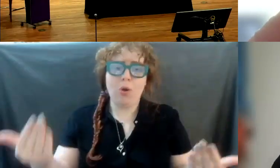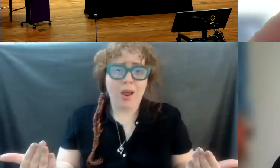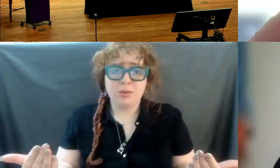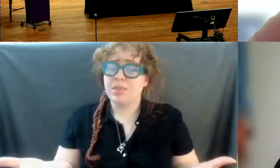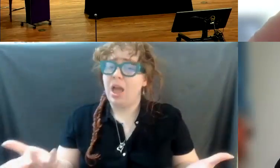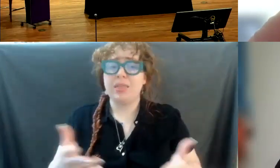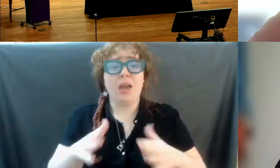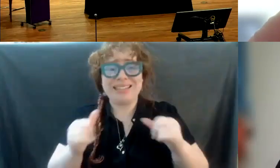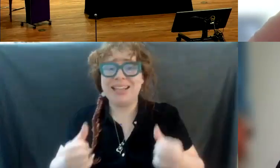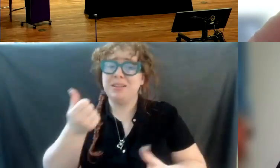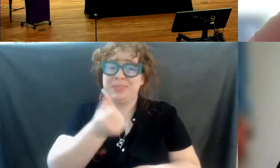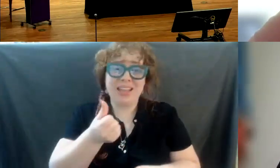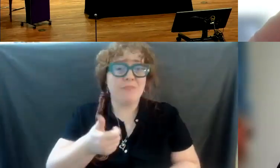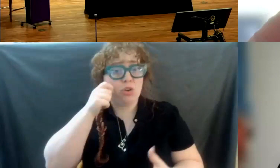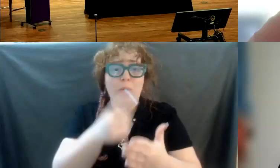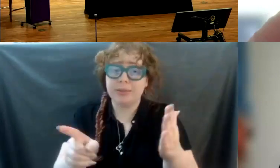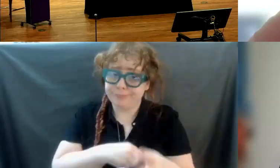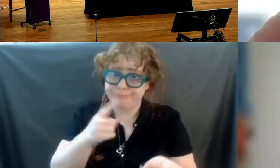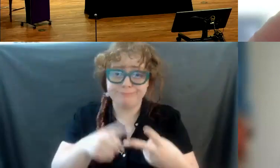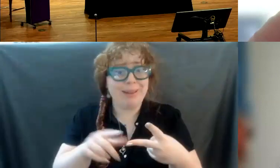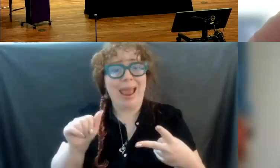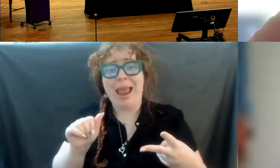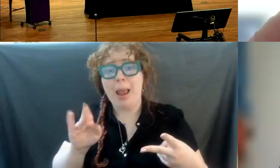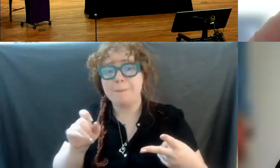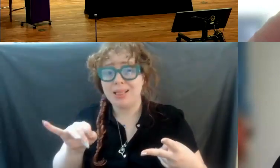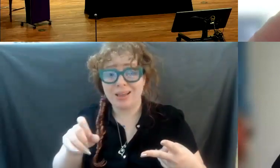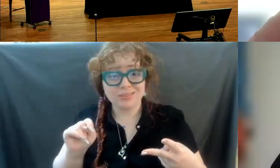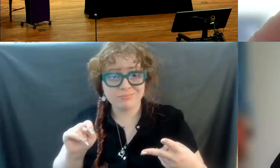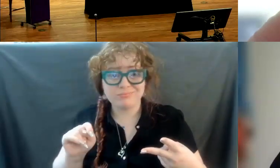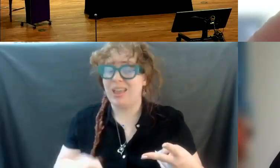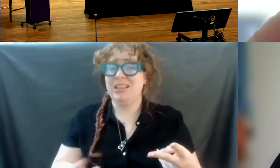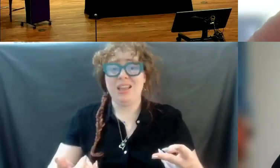the fact that there is inherent flaws in the system that harm people of color,